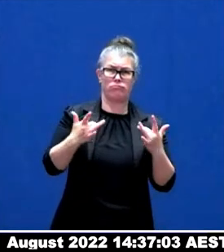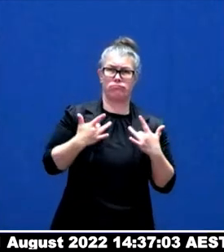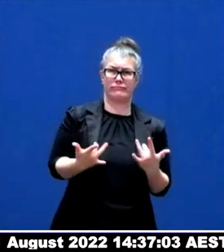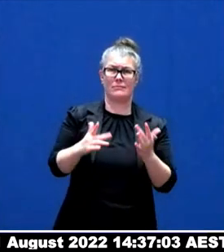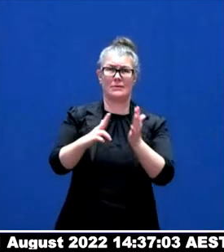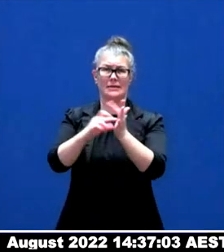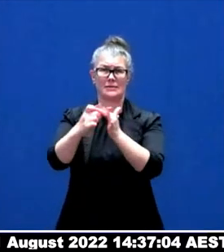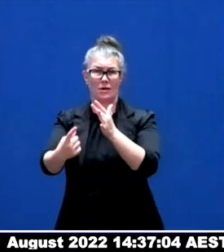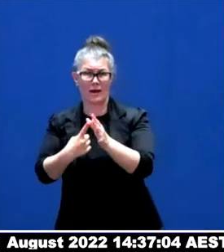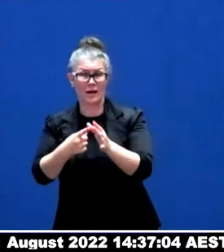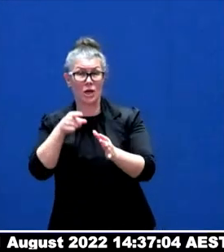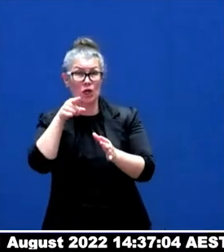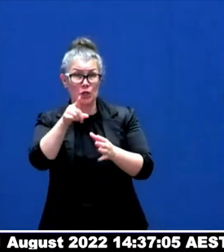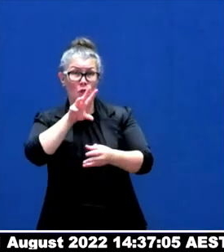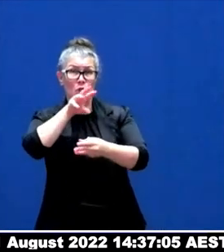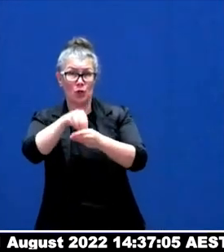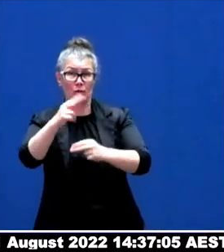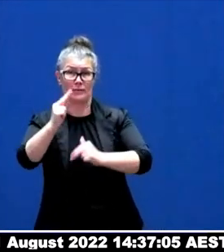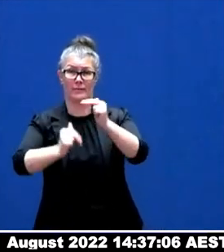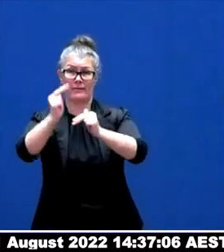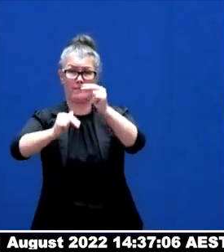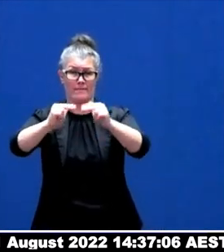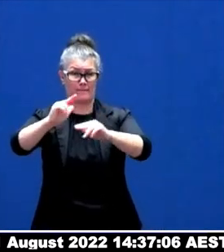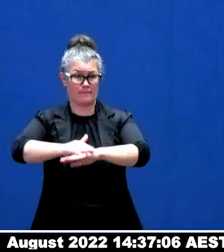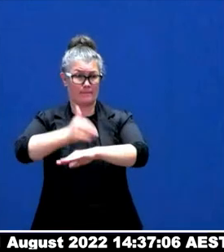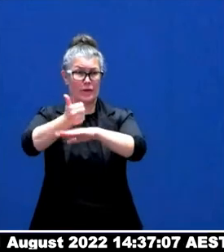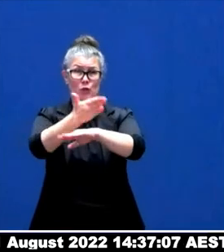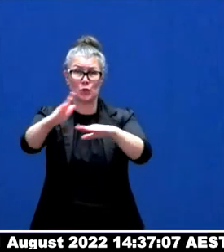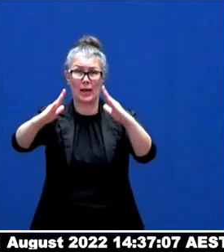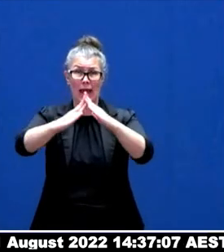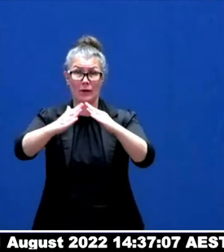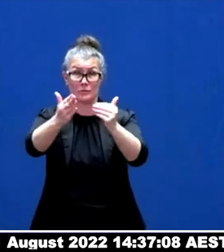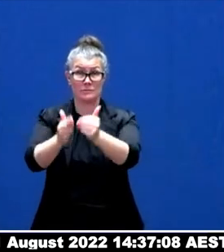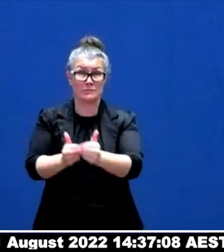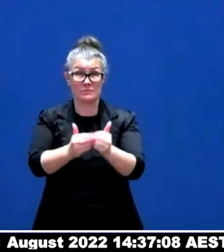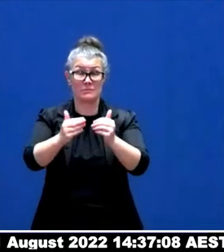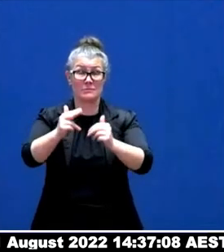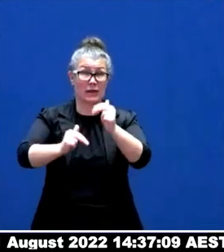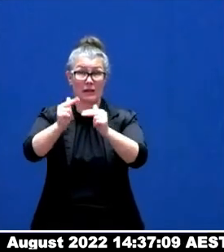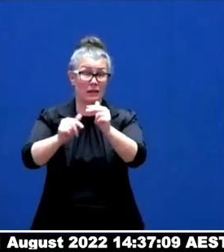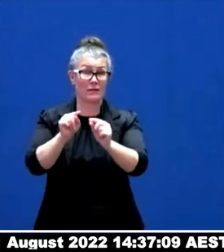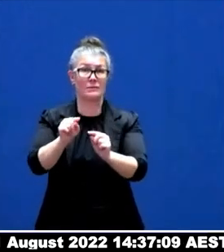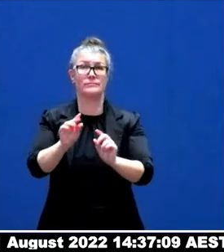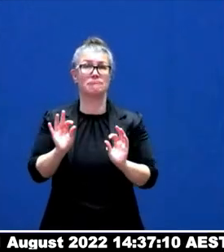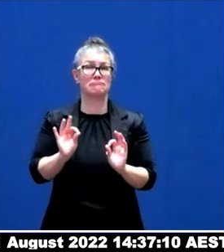No. MS DOWSETT: What does the NDIA do insofar as SDA accommodation is